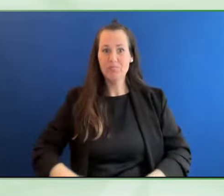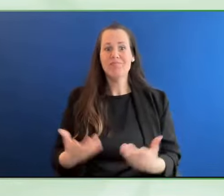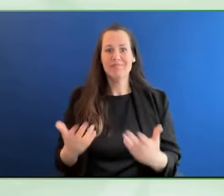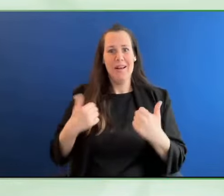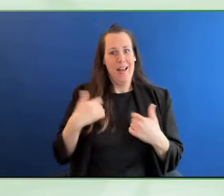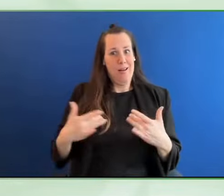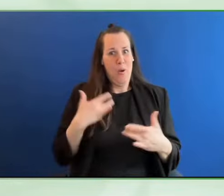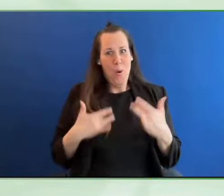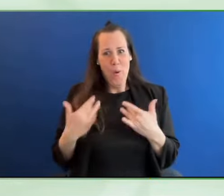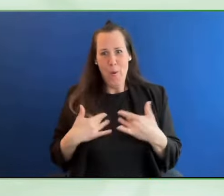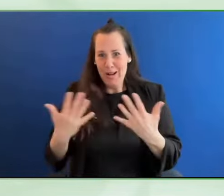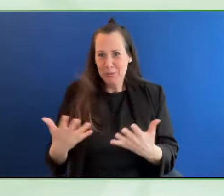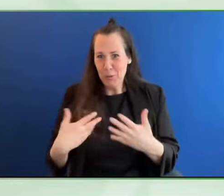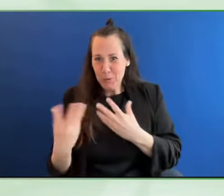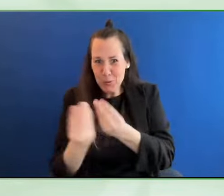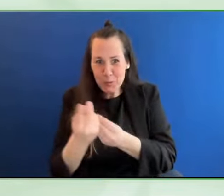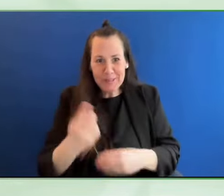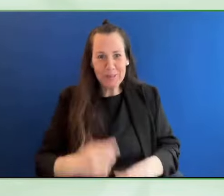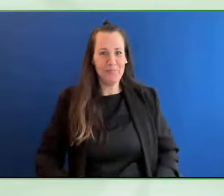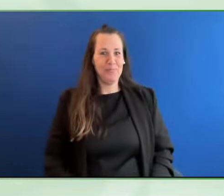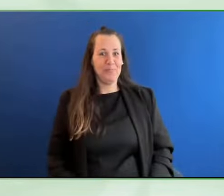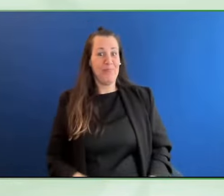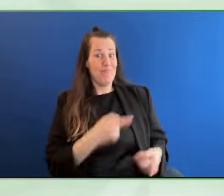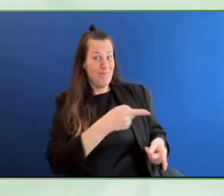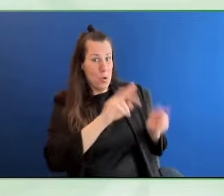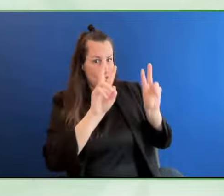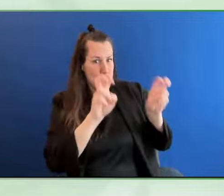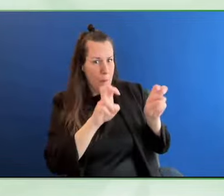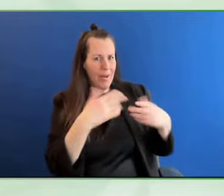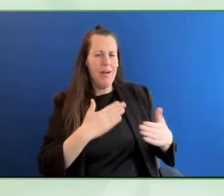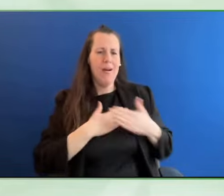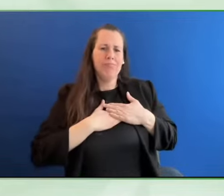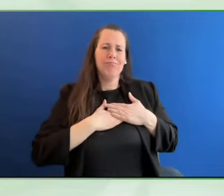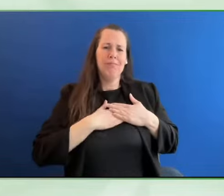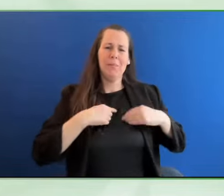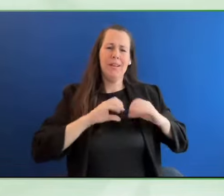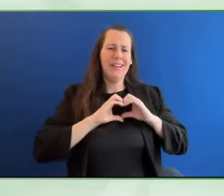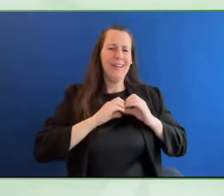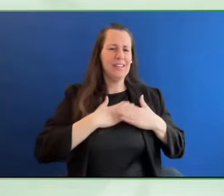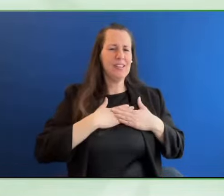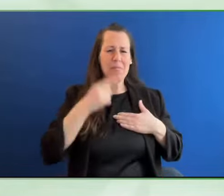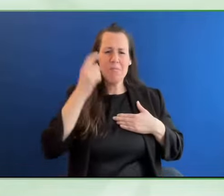And about the accessibility efforts? Absolutely.